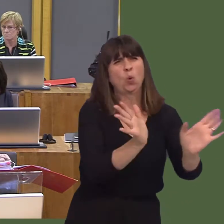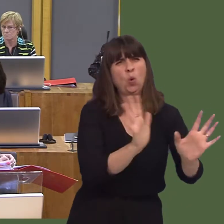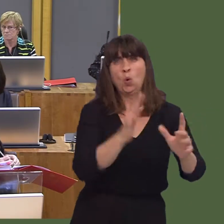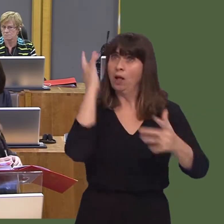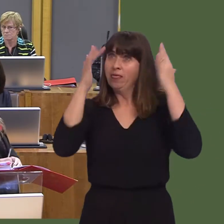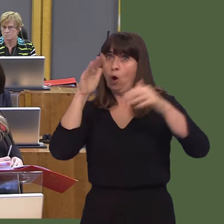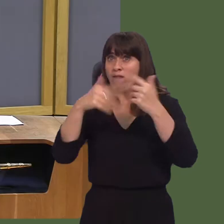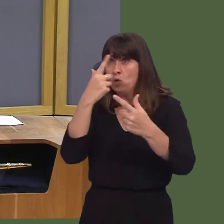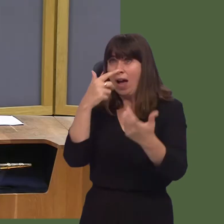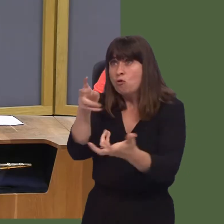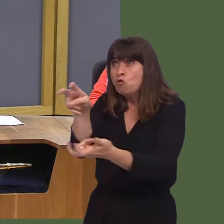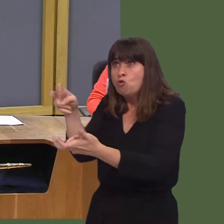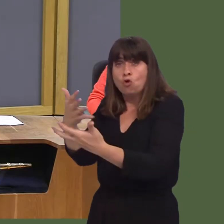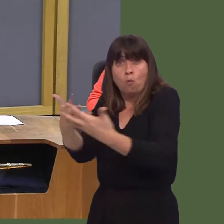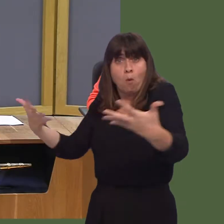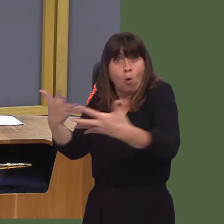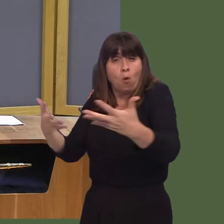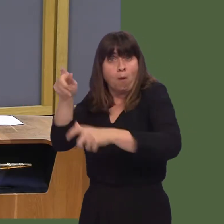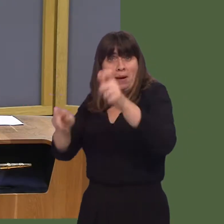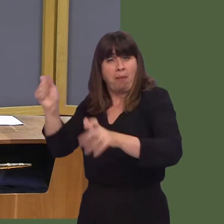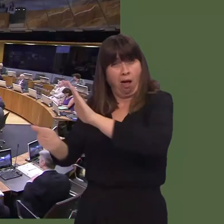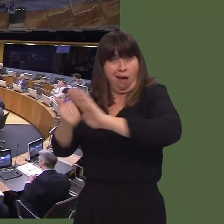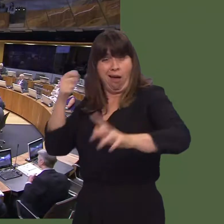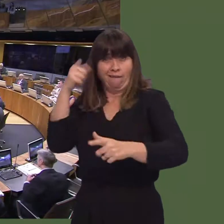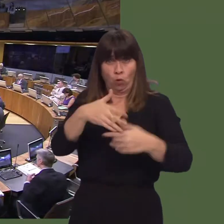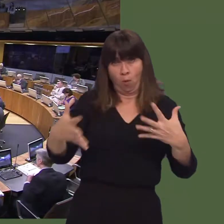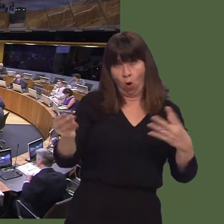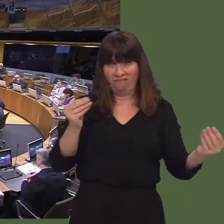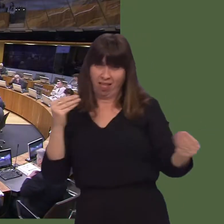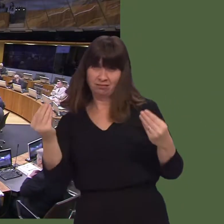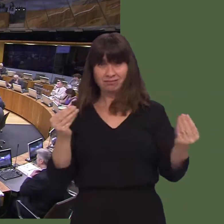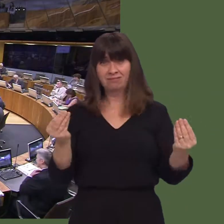Russell George AM: Leader of the house, I was speaking to some constituents from Newtown